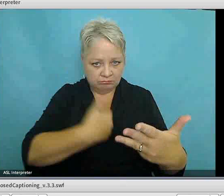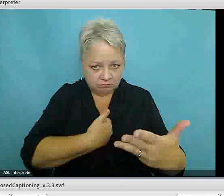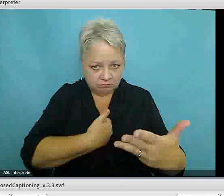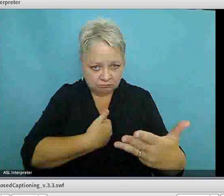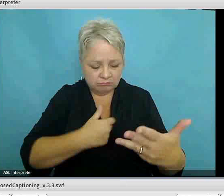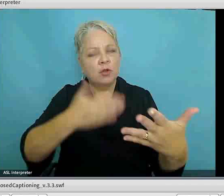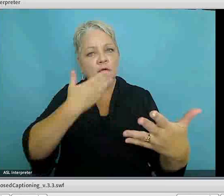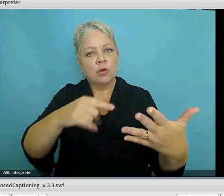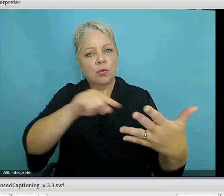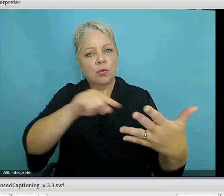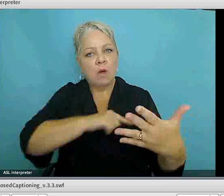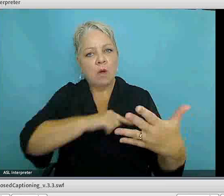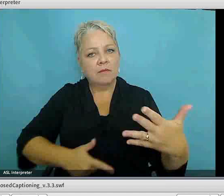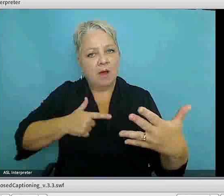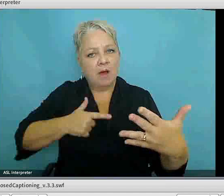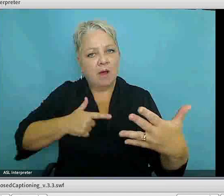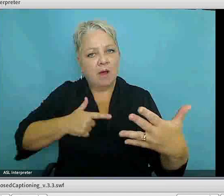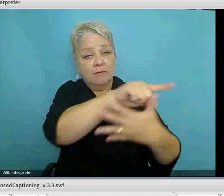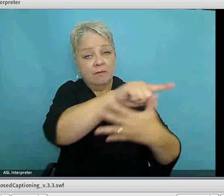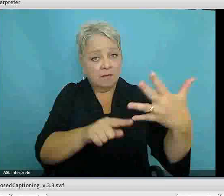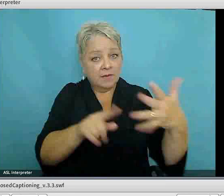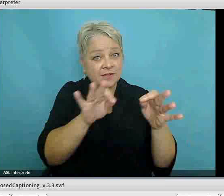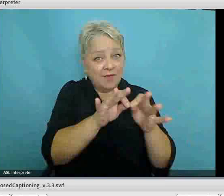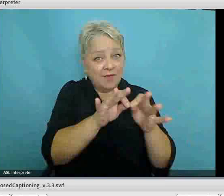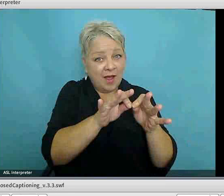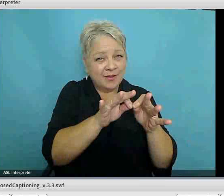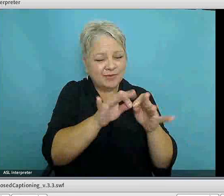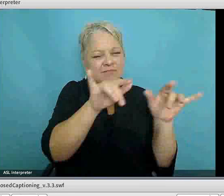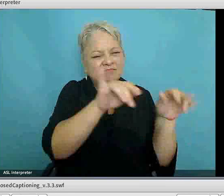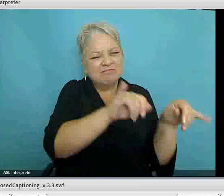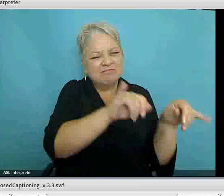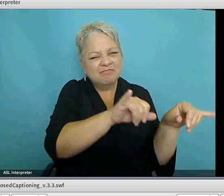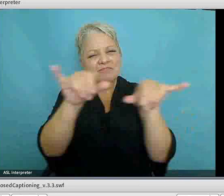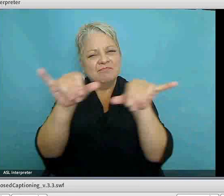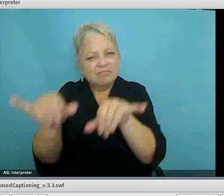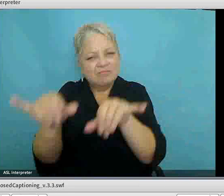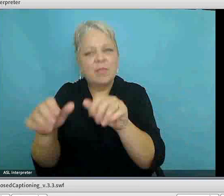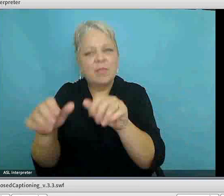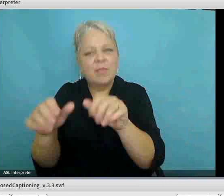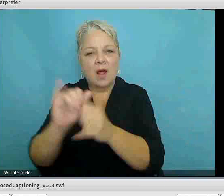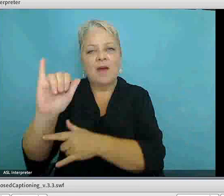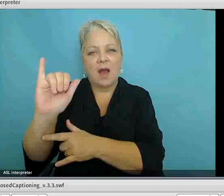These are core values that are also consistent with the independent living, self-determination,